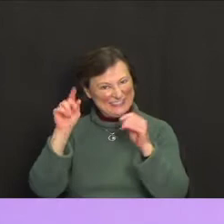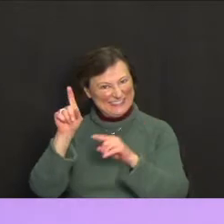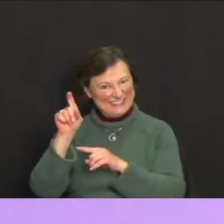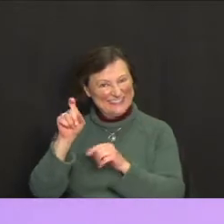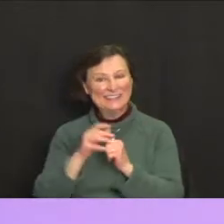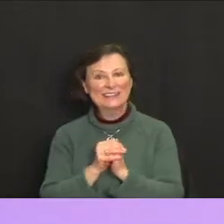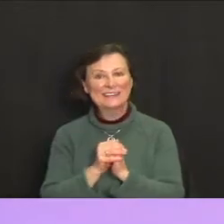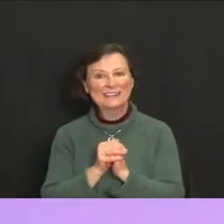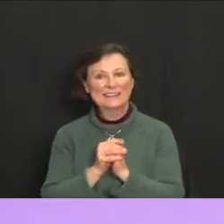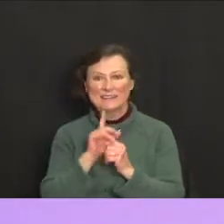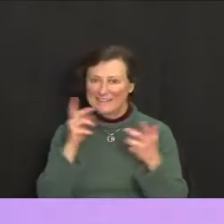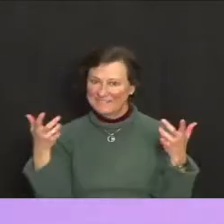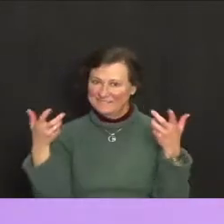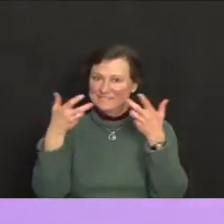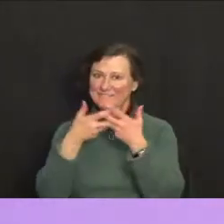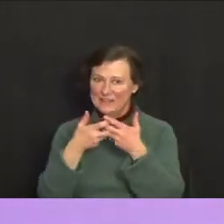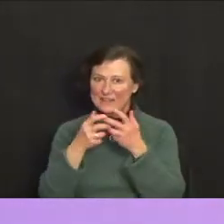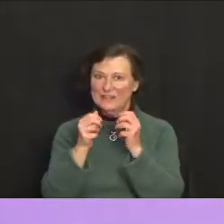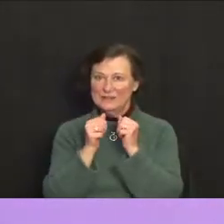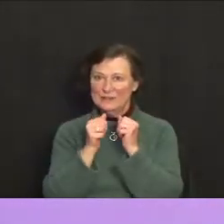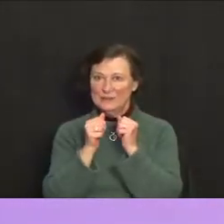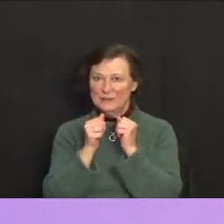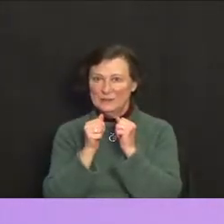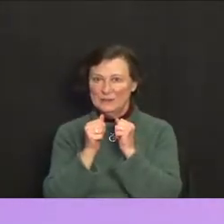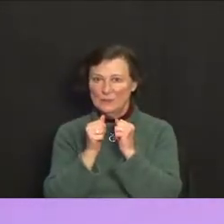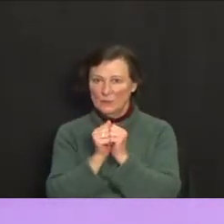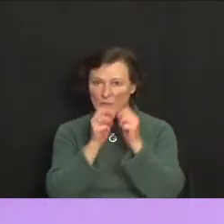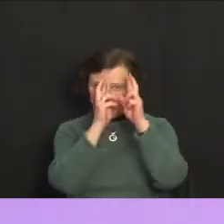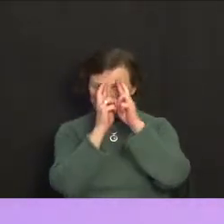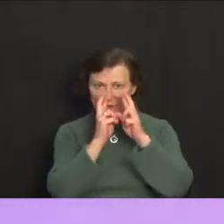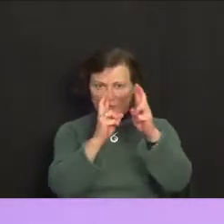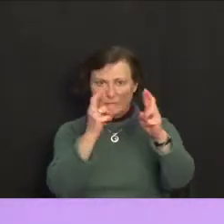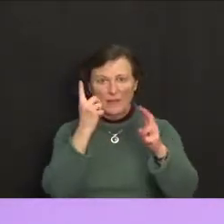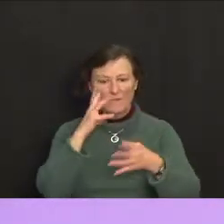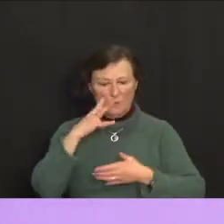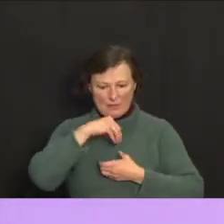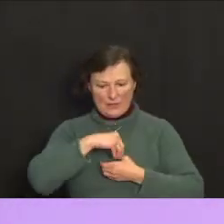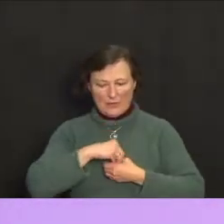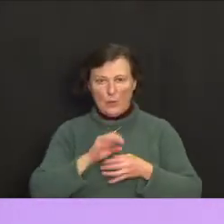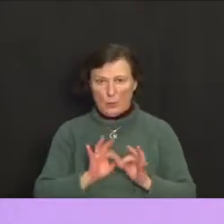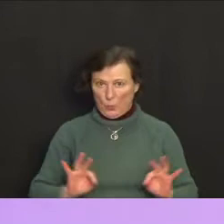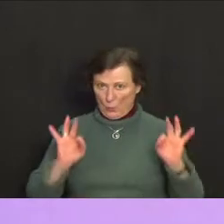Does it fit with respect for the inherent worth and dignity of every person